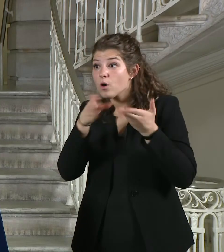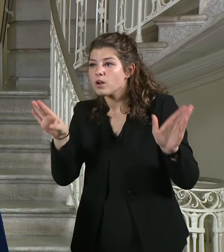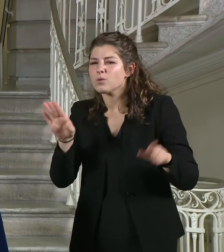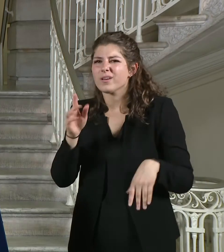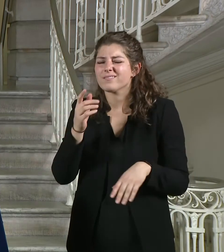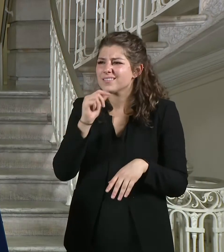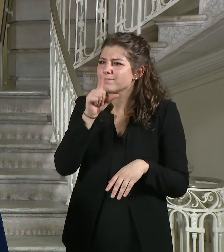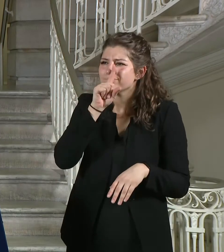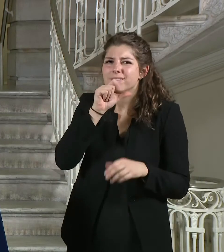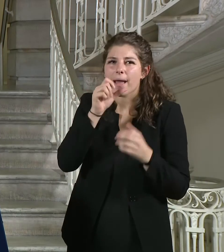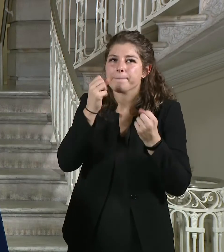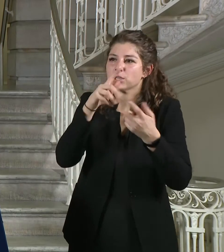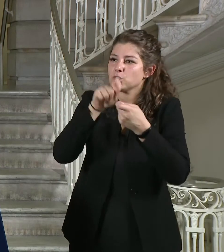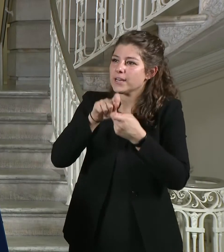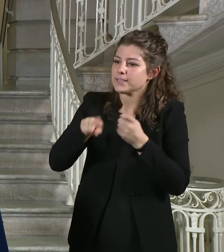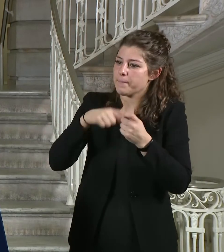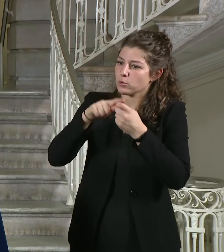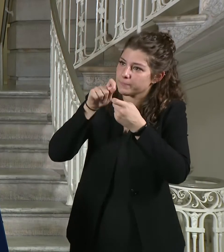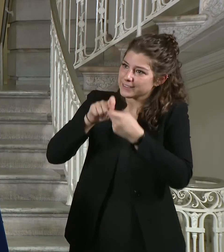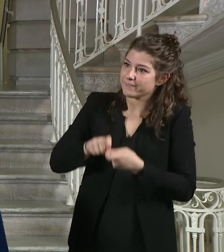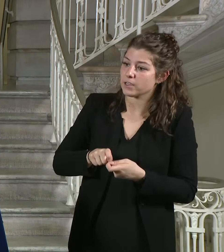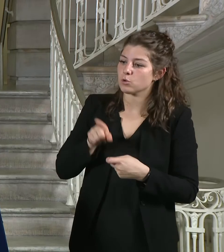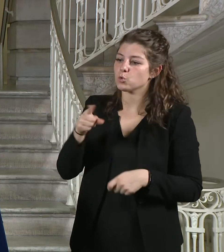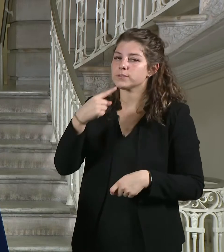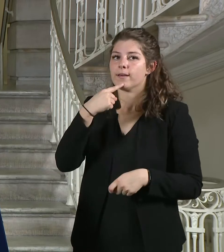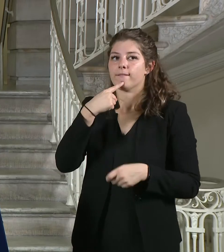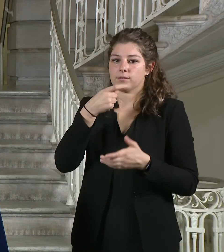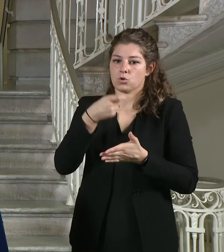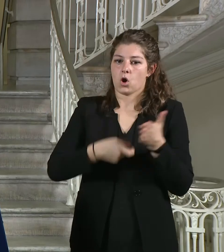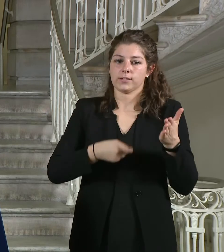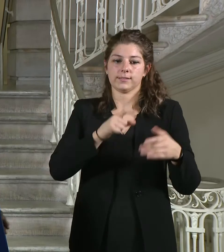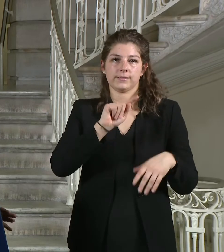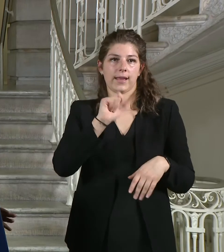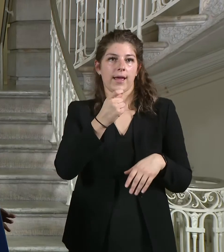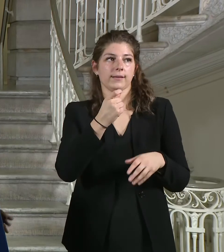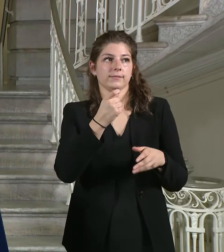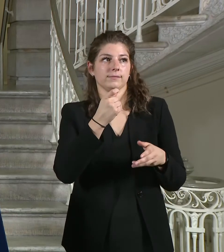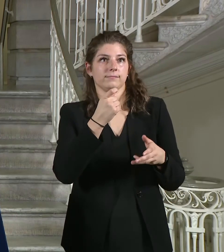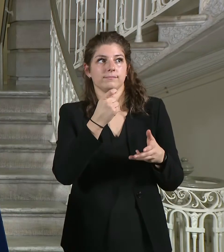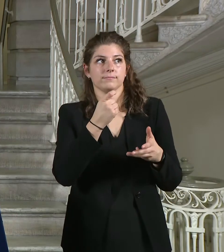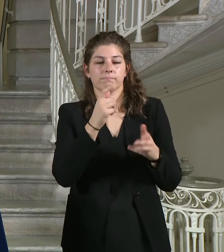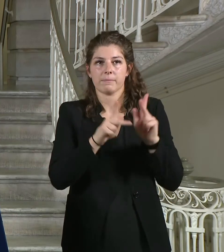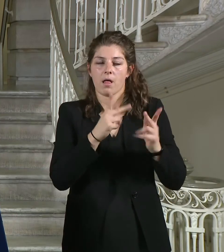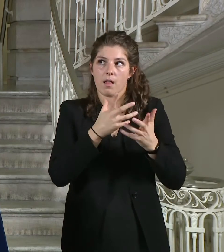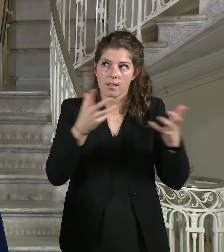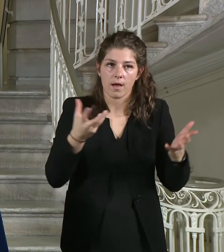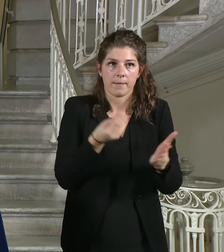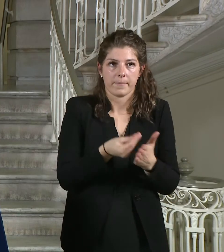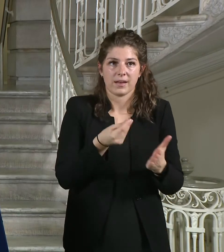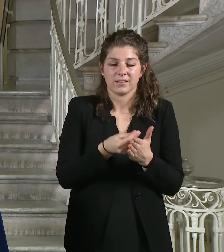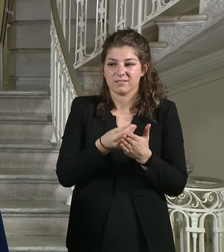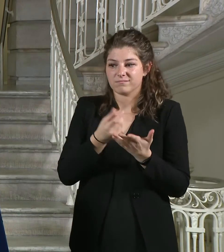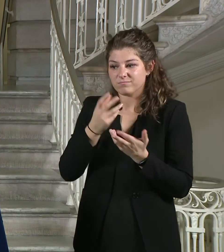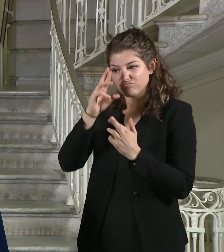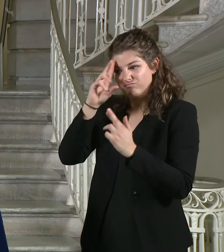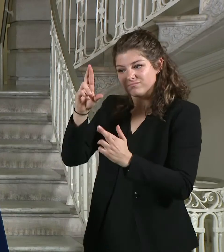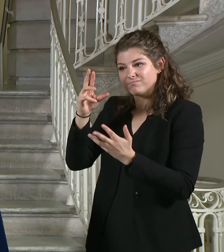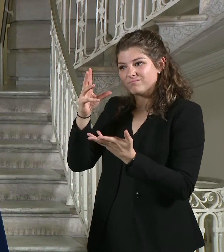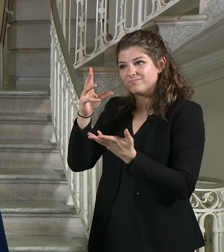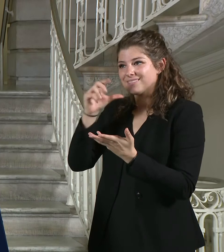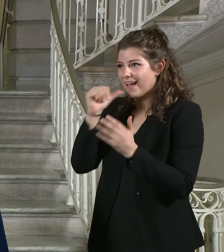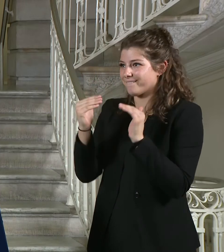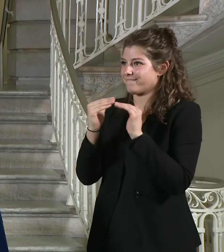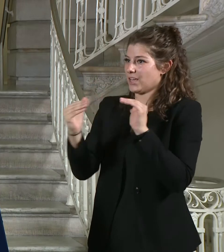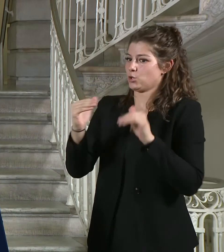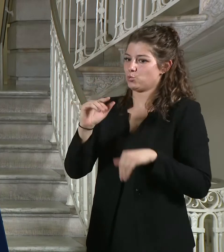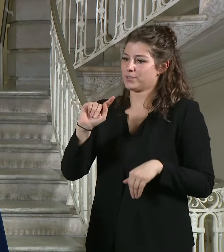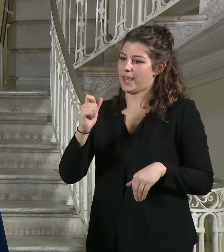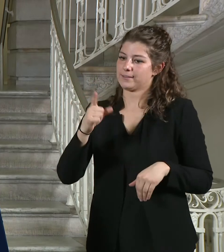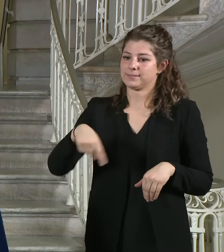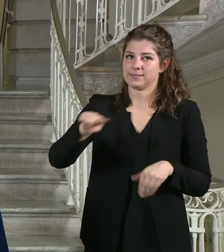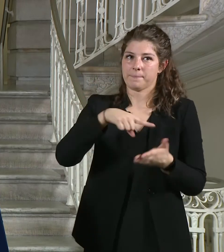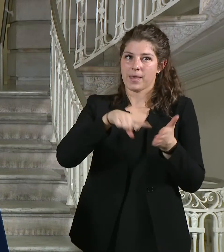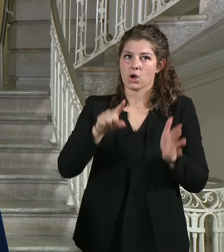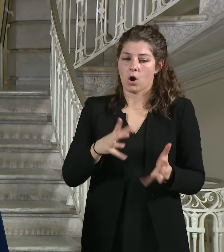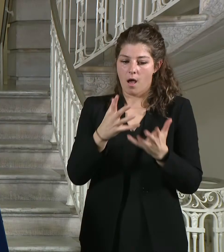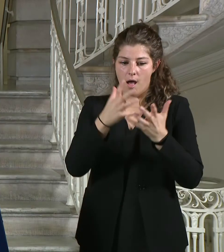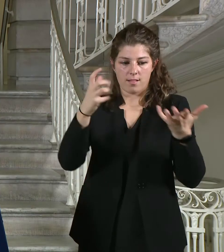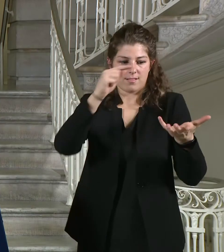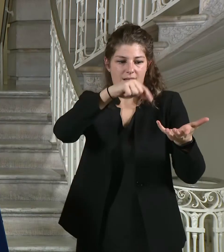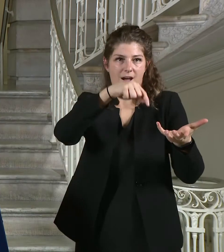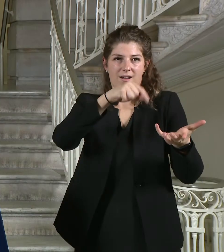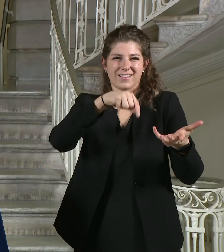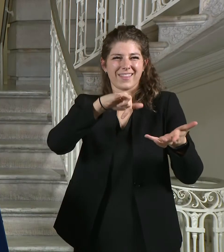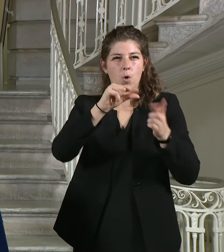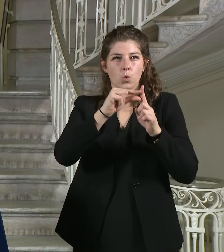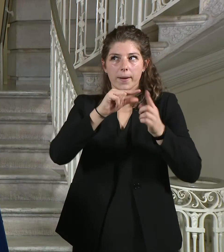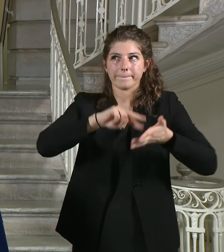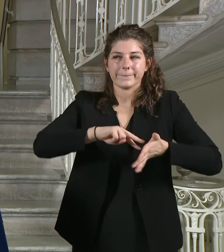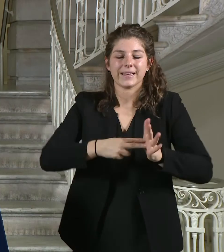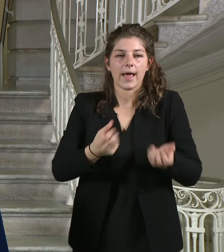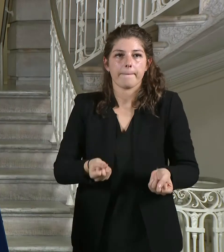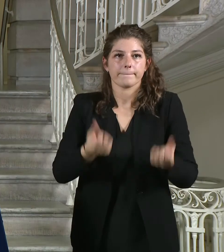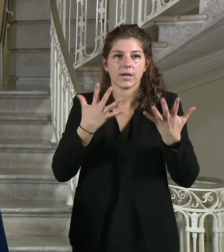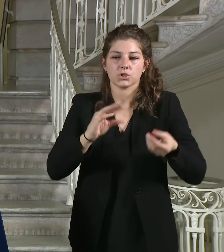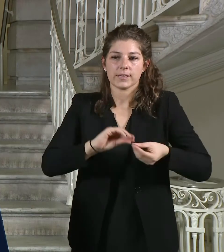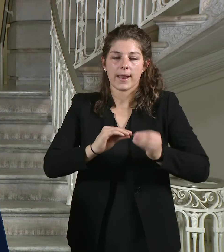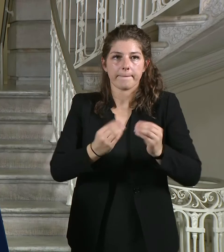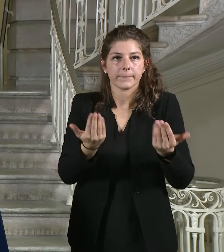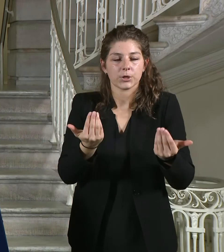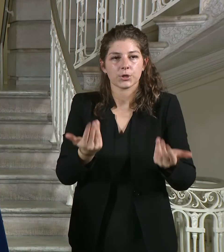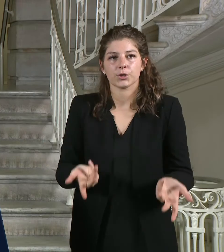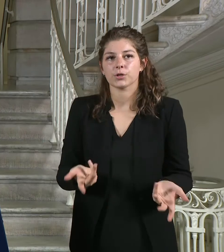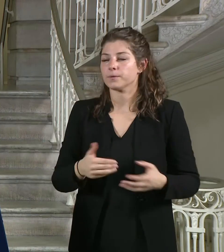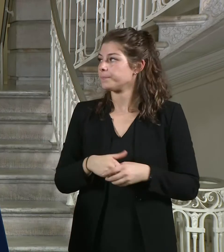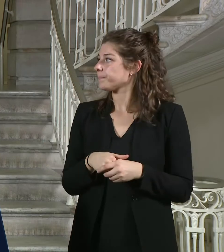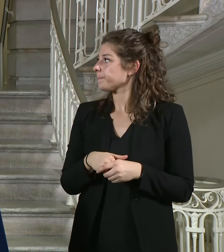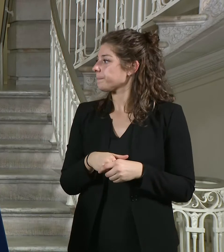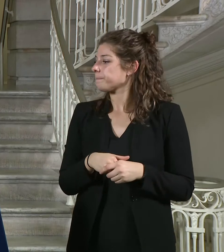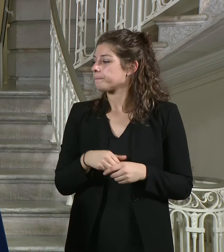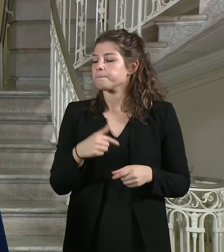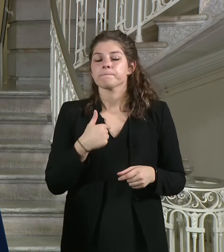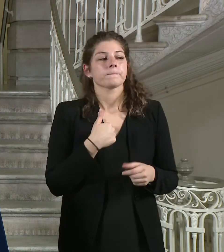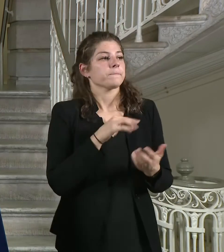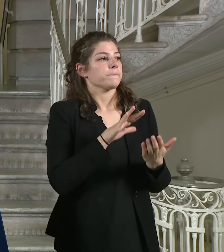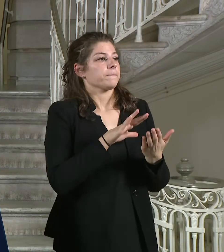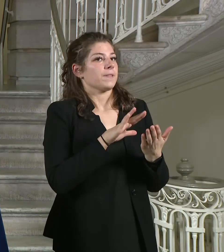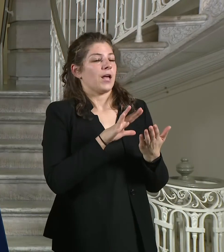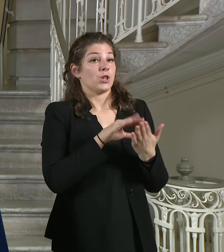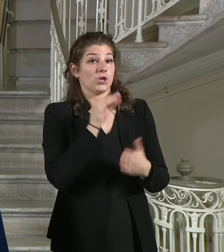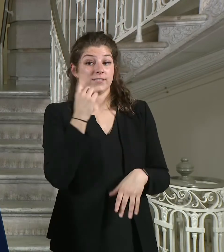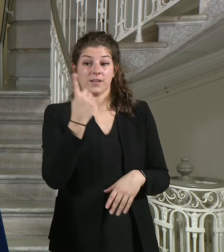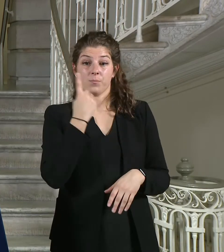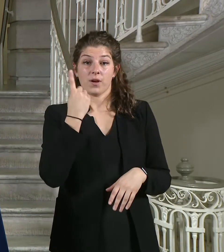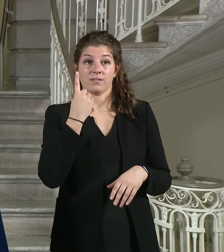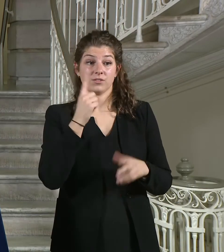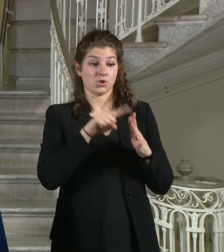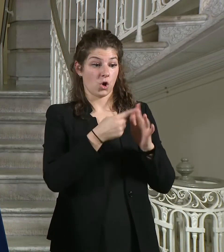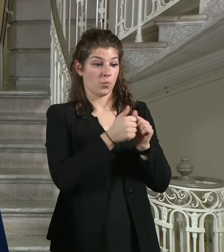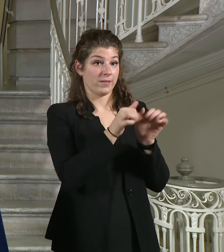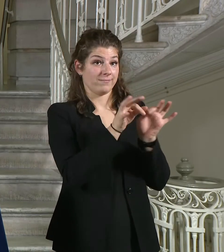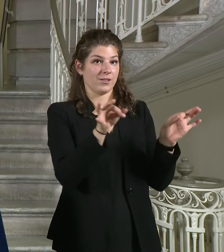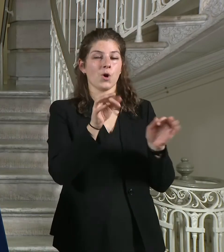E ]